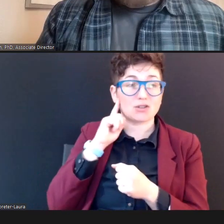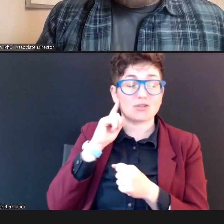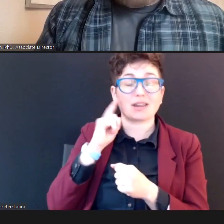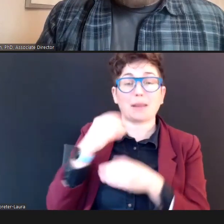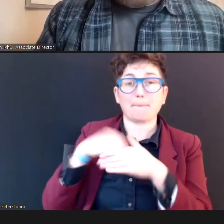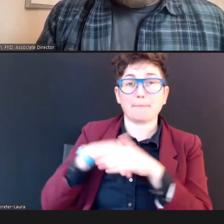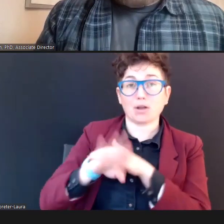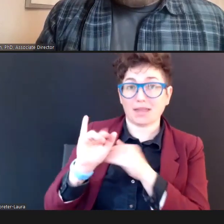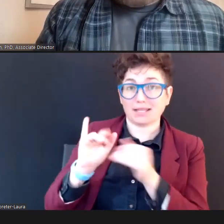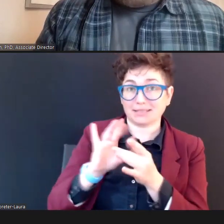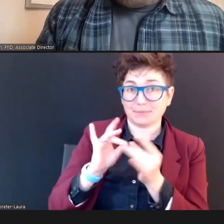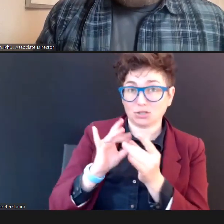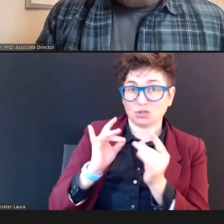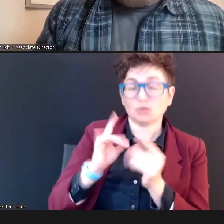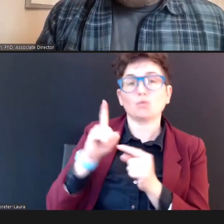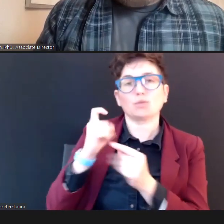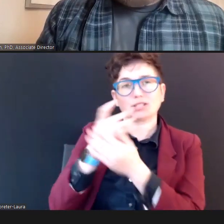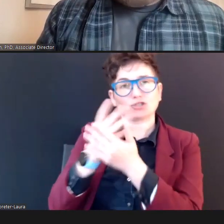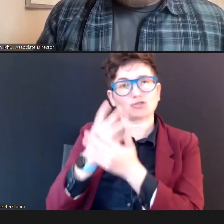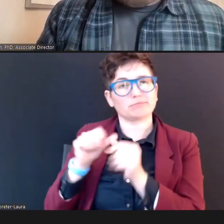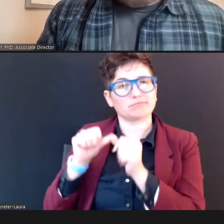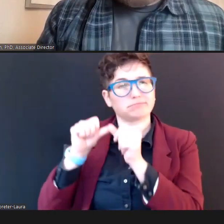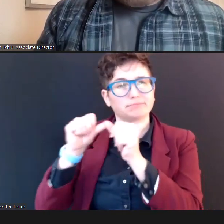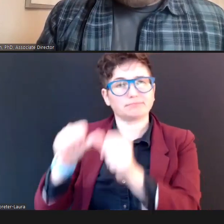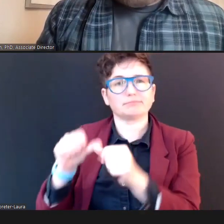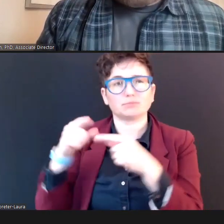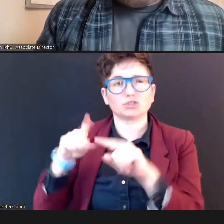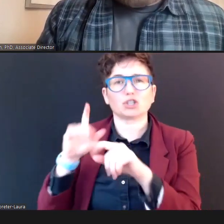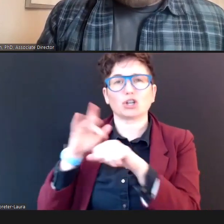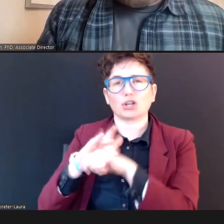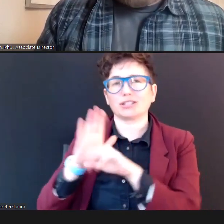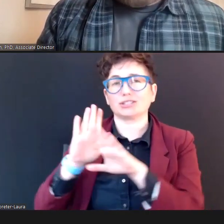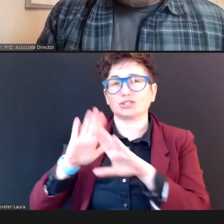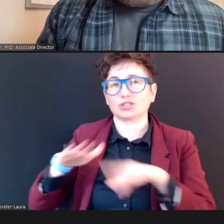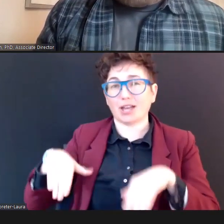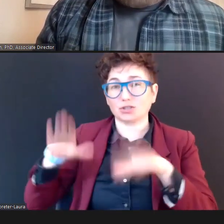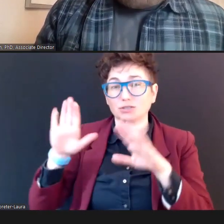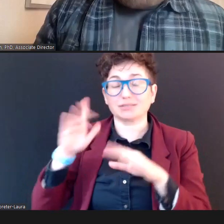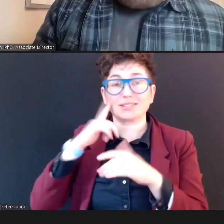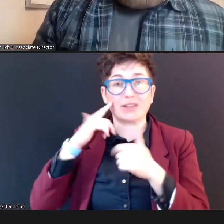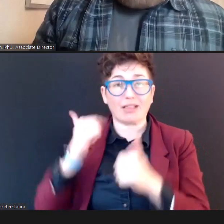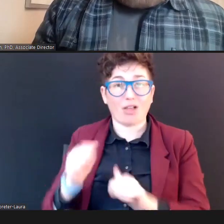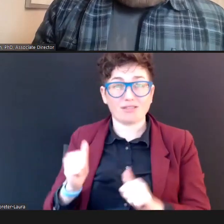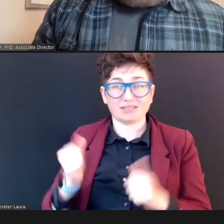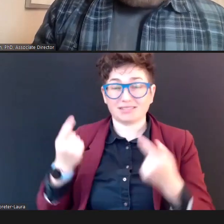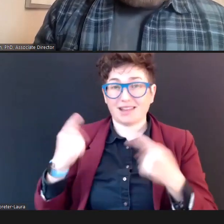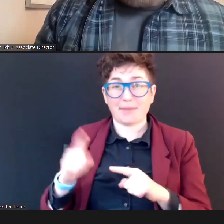screen throughout Early Childhood because as he said hearing loss can